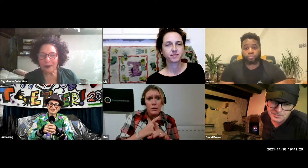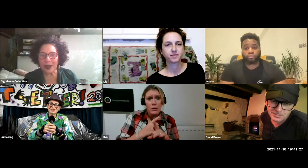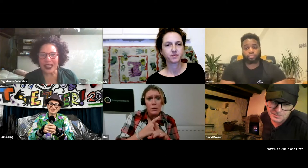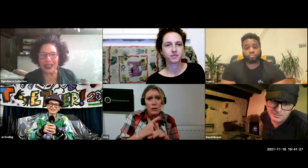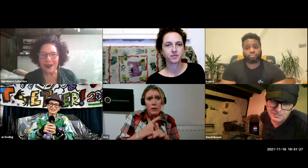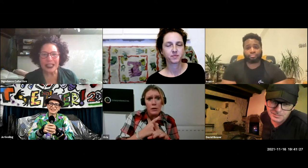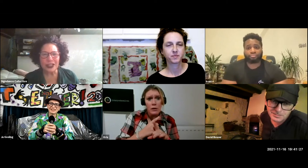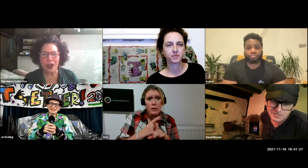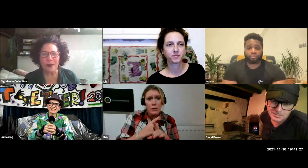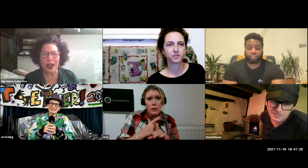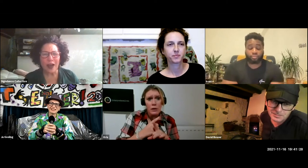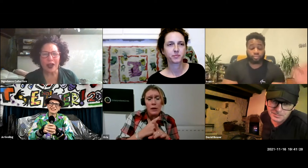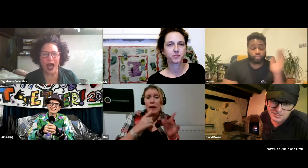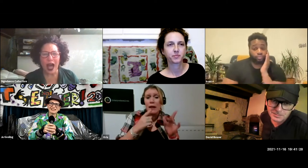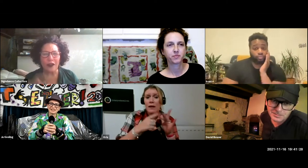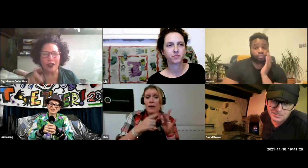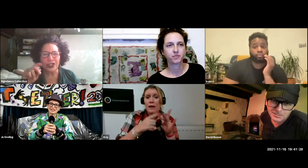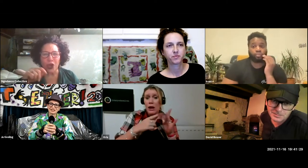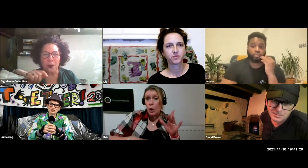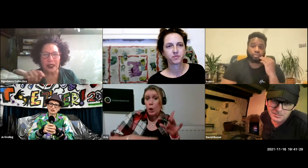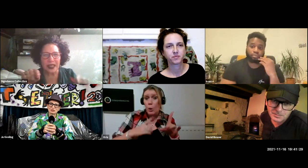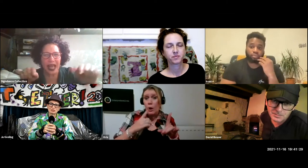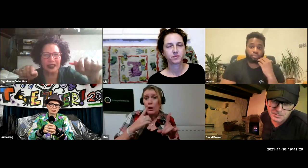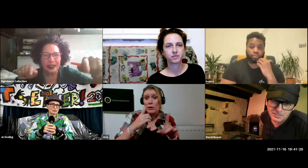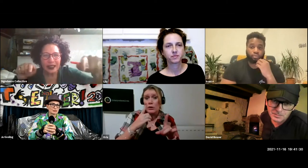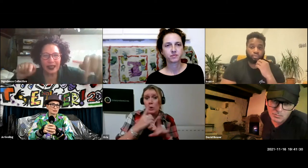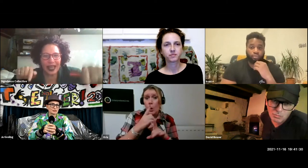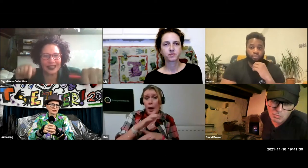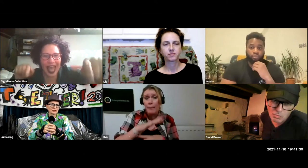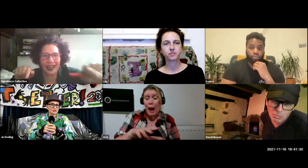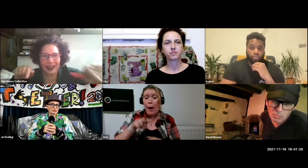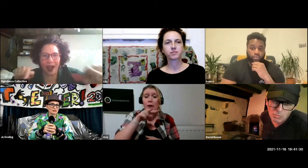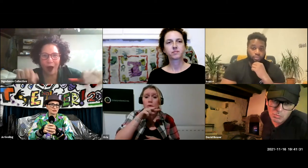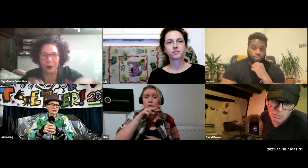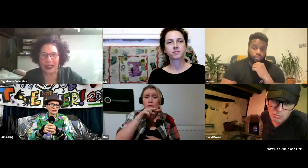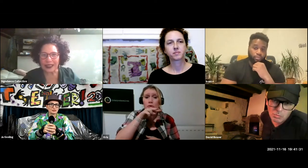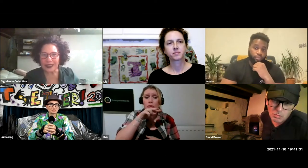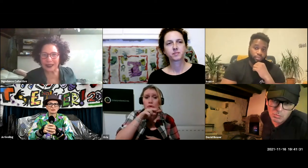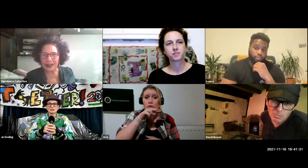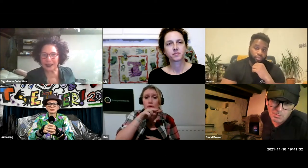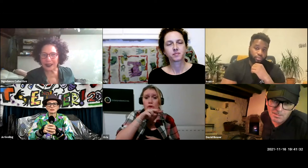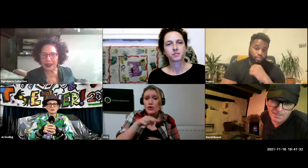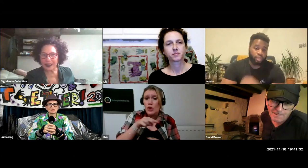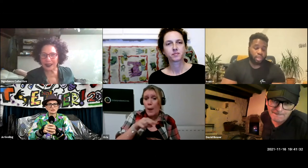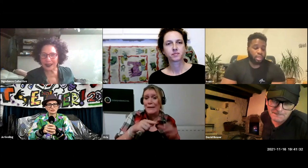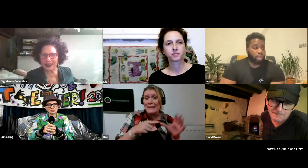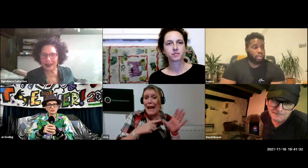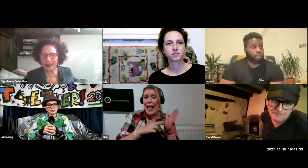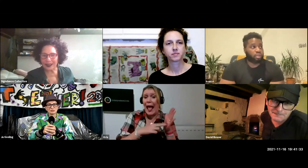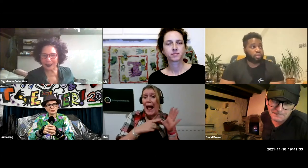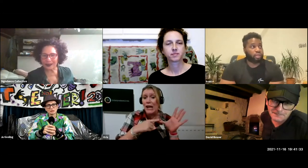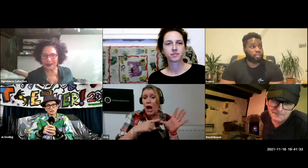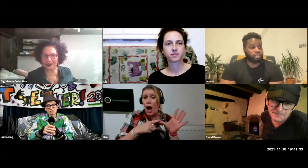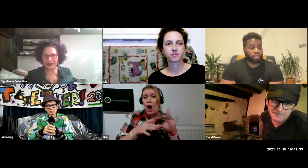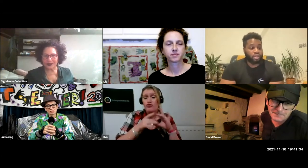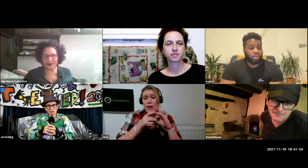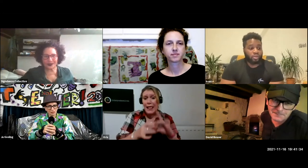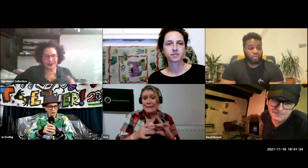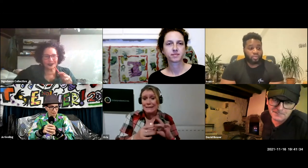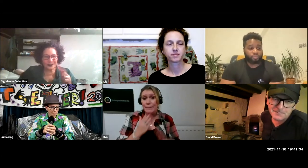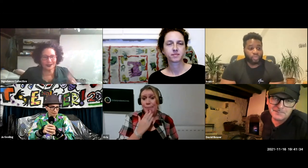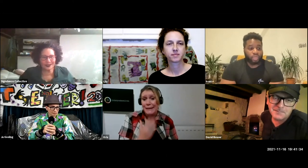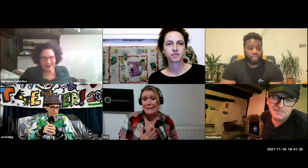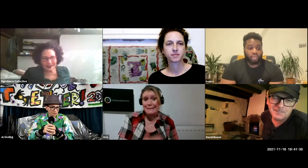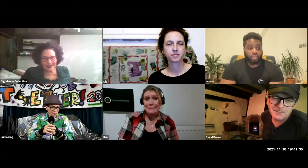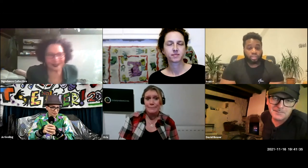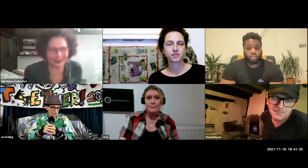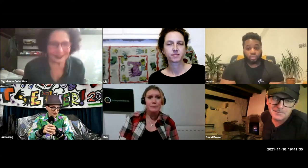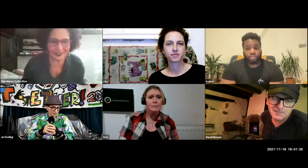Yes, given the influence of the